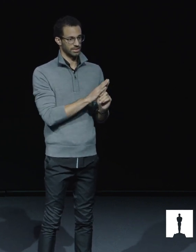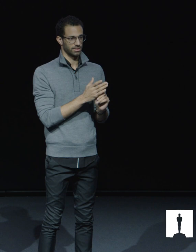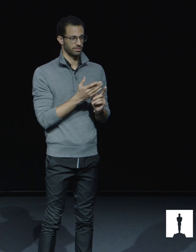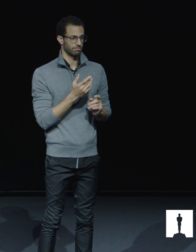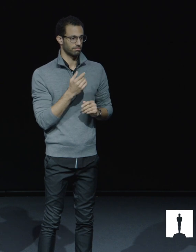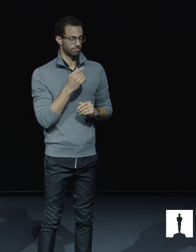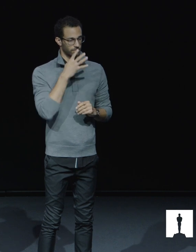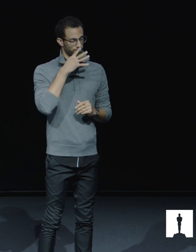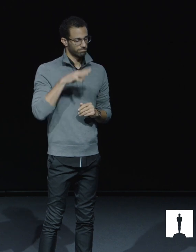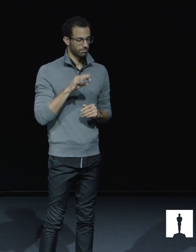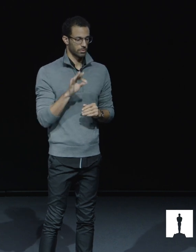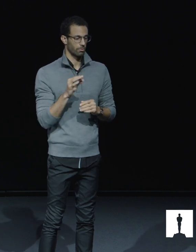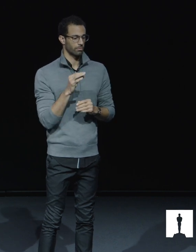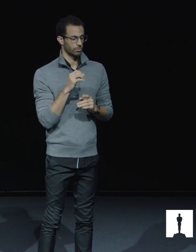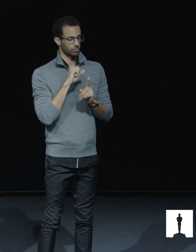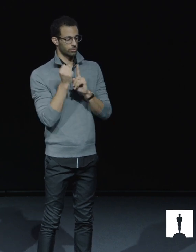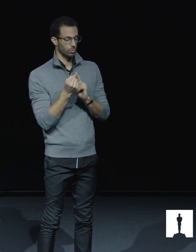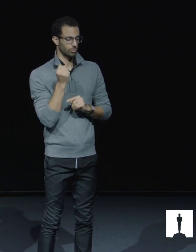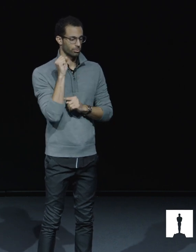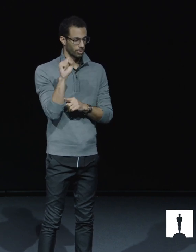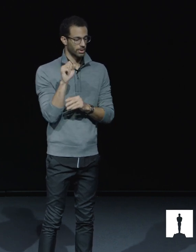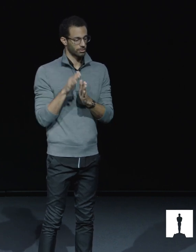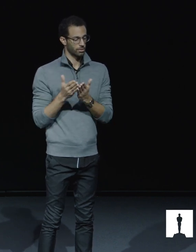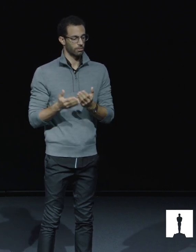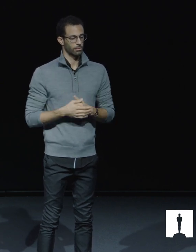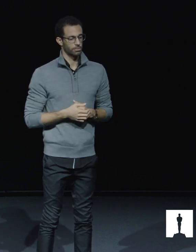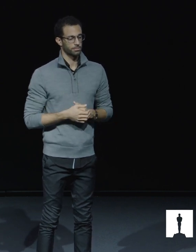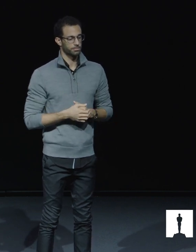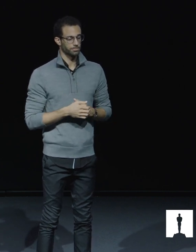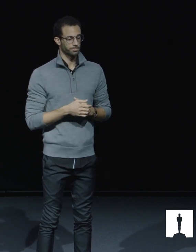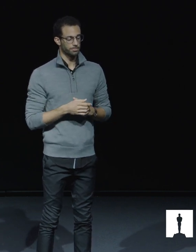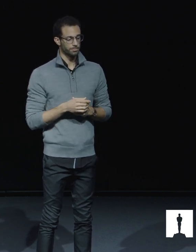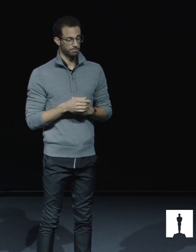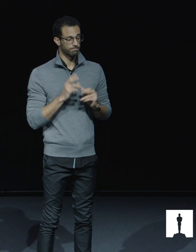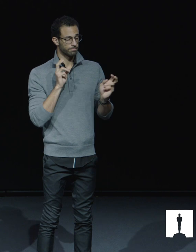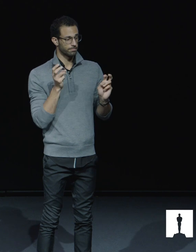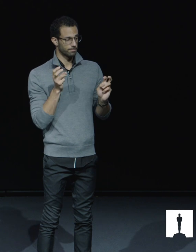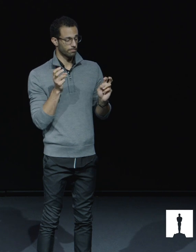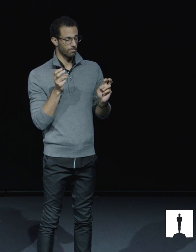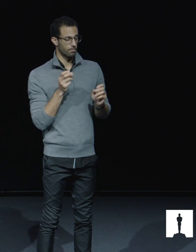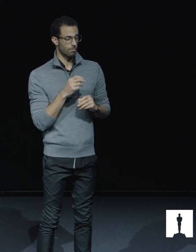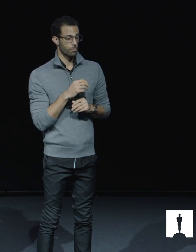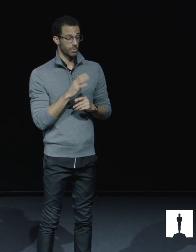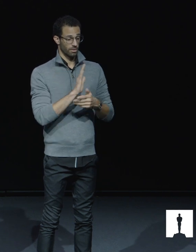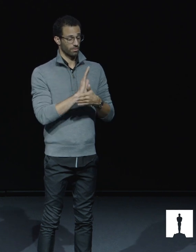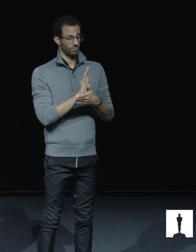of the social-protest novel. As he writes, "The film helplessly conveys without confronting